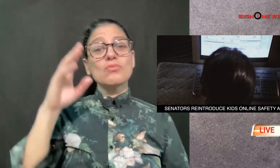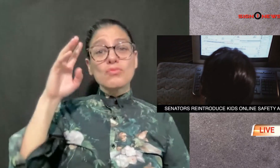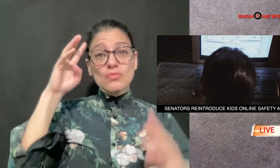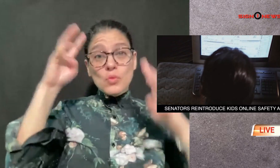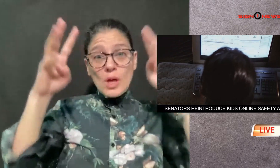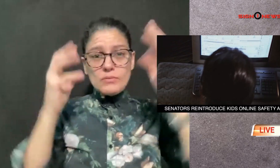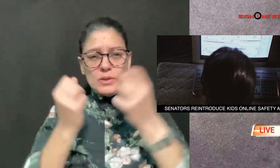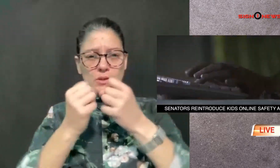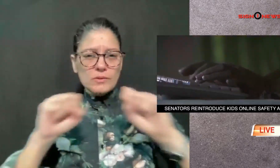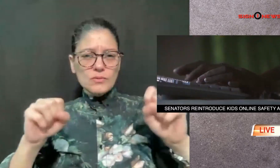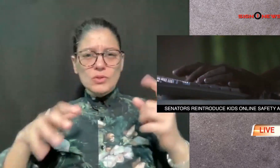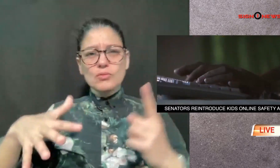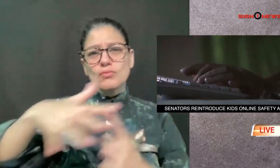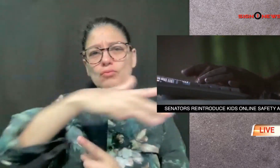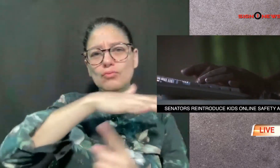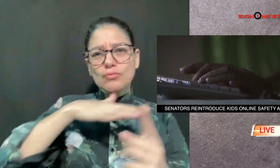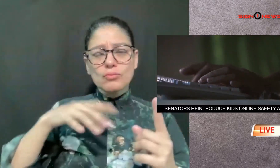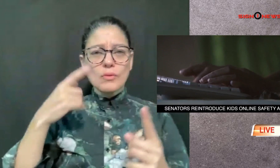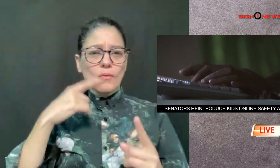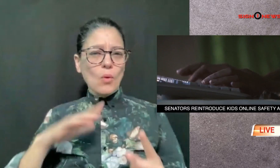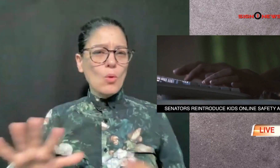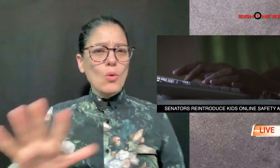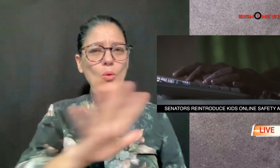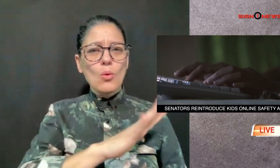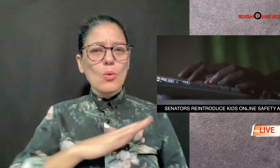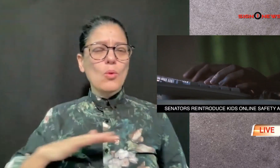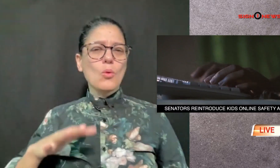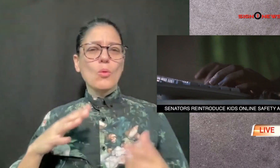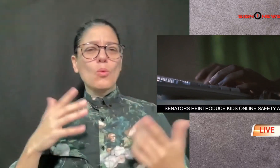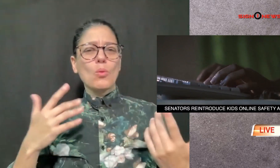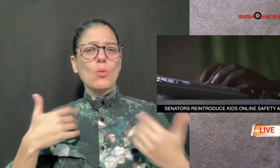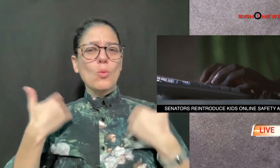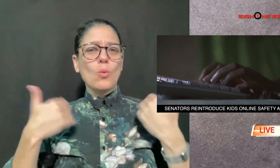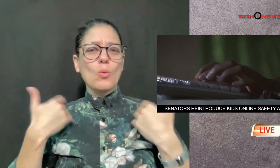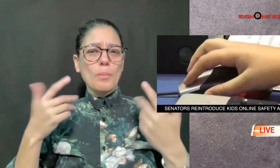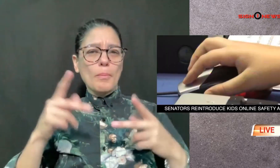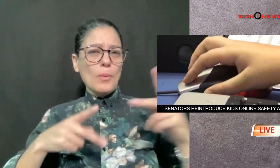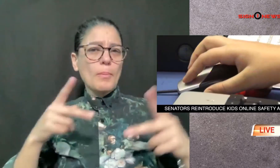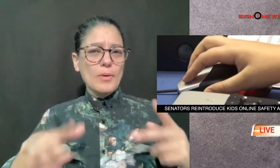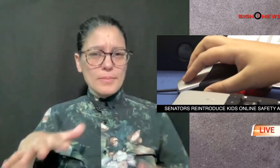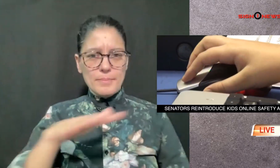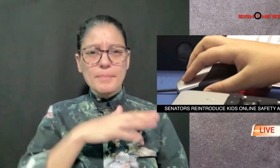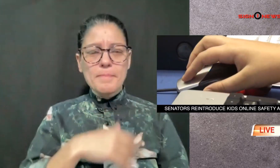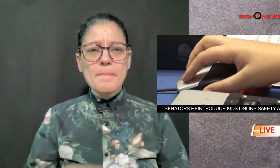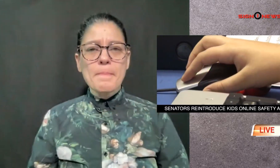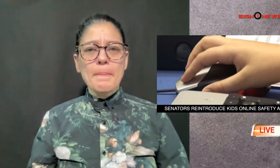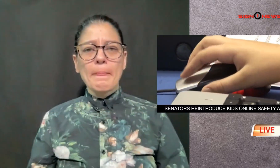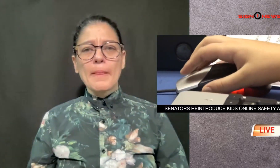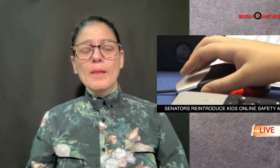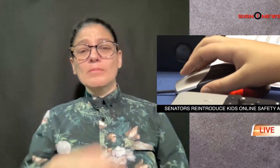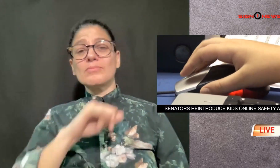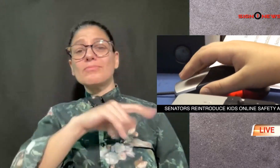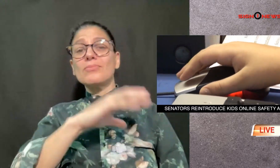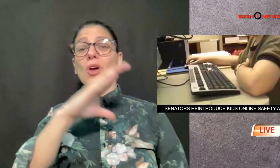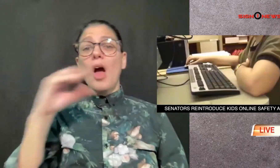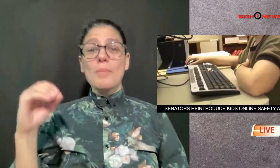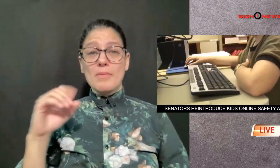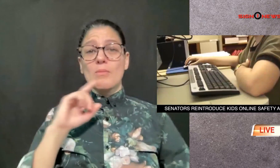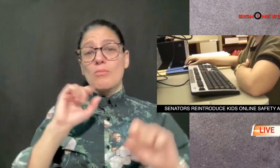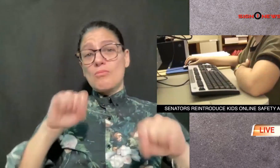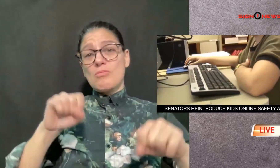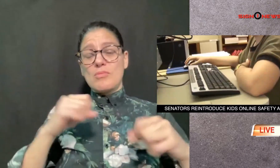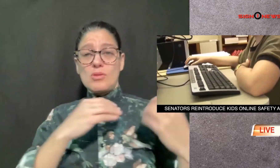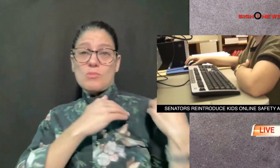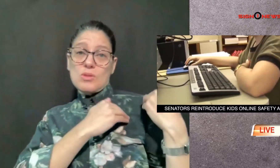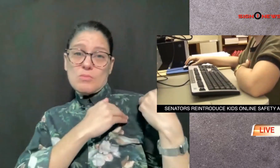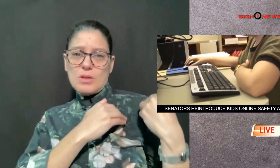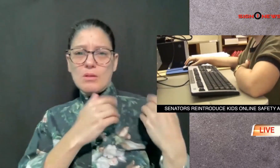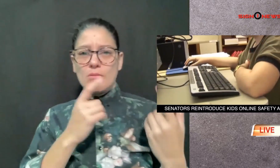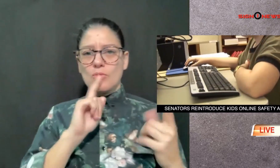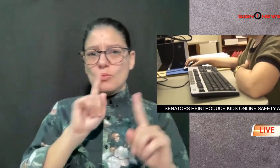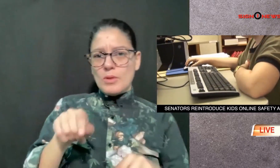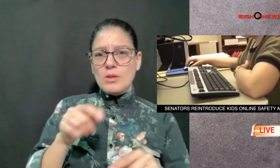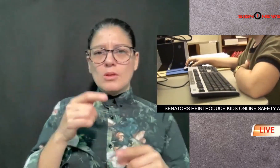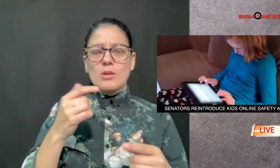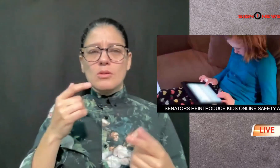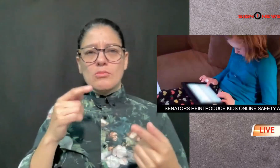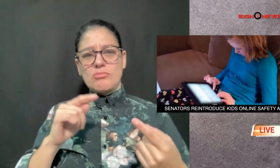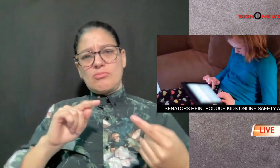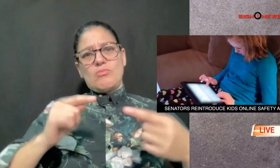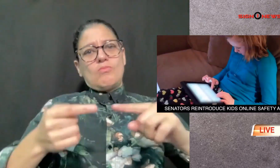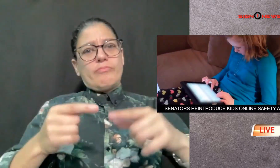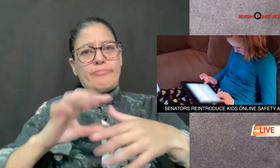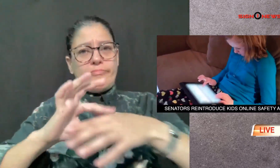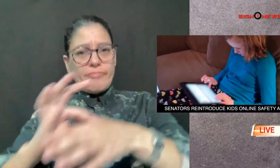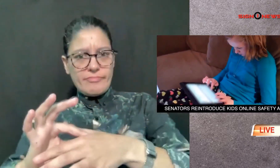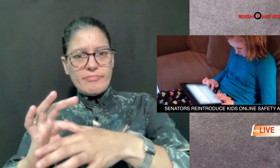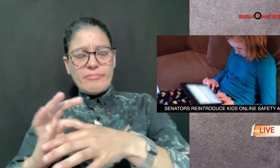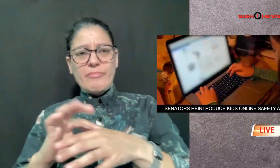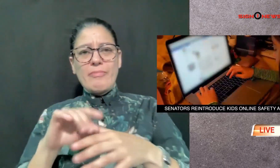environment for young people those companies would be responsible for responding